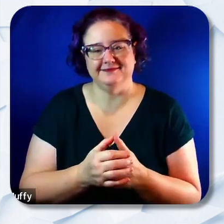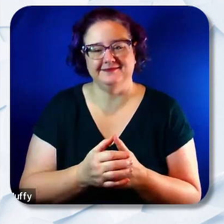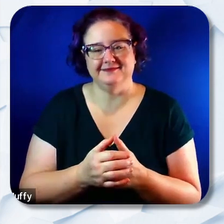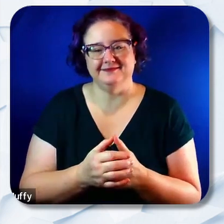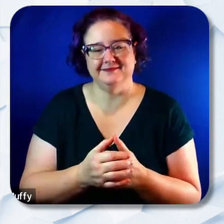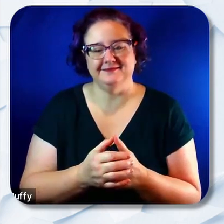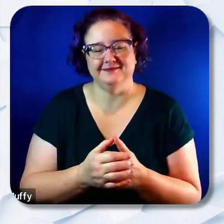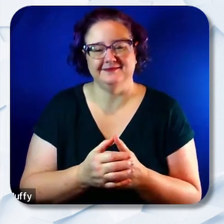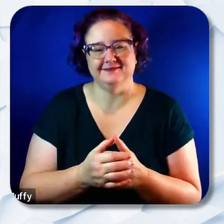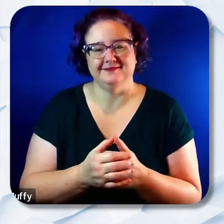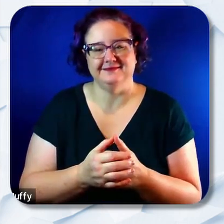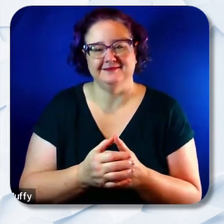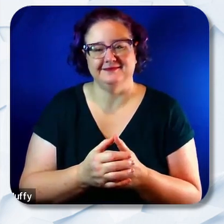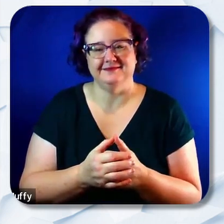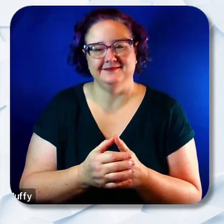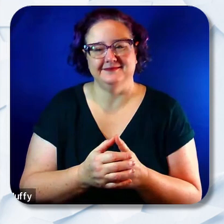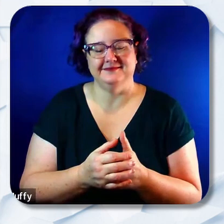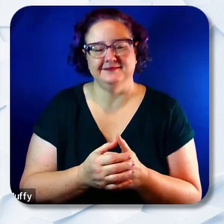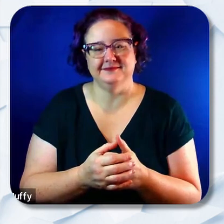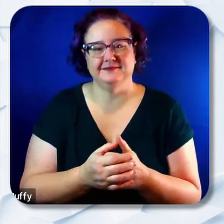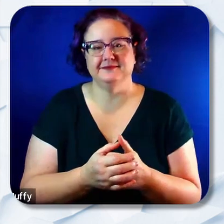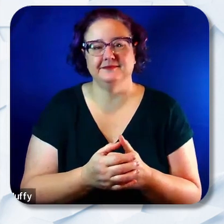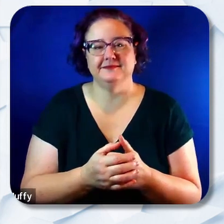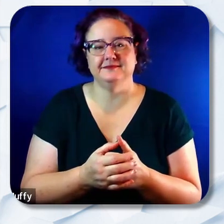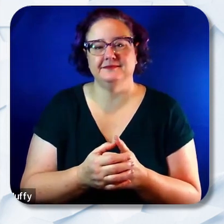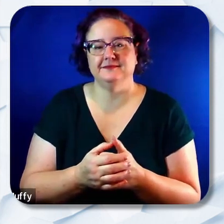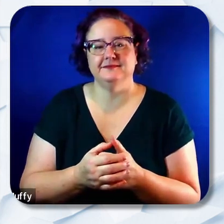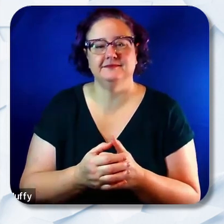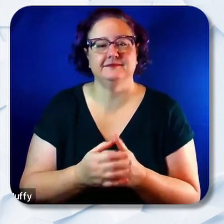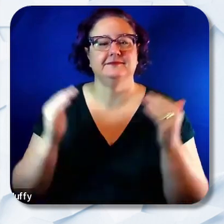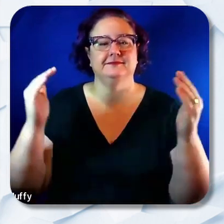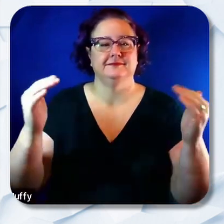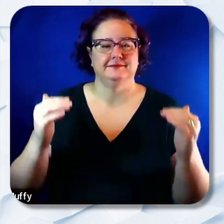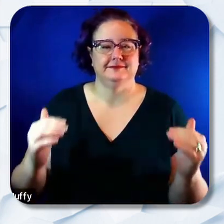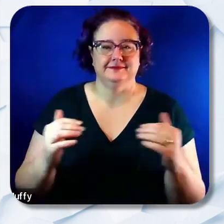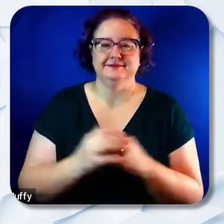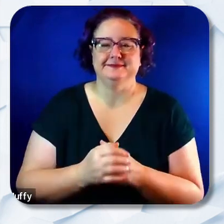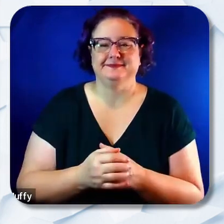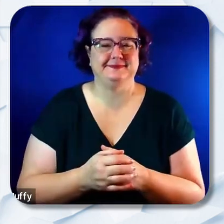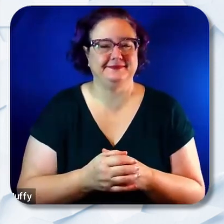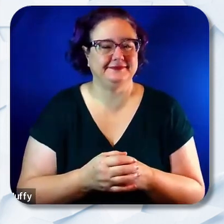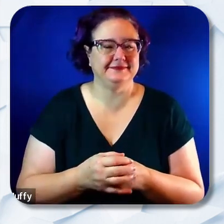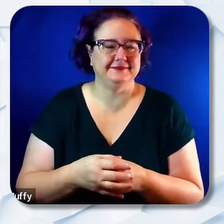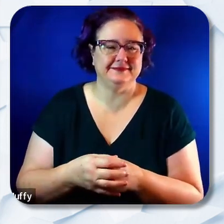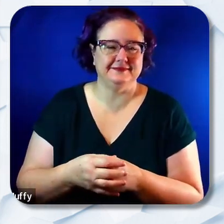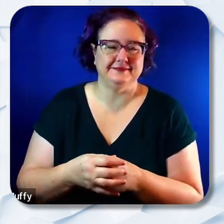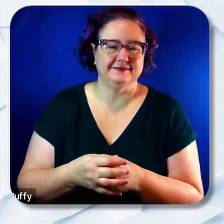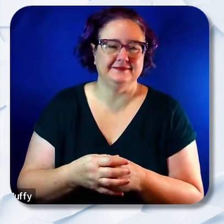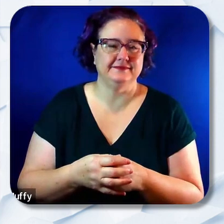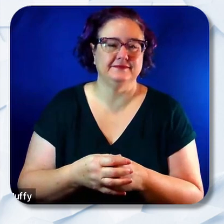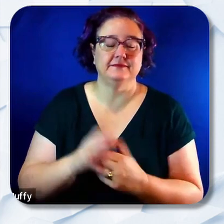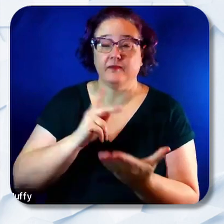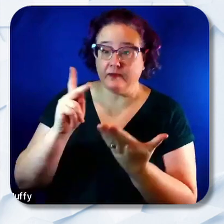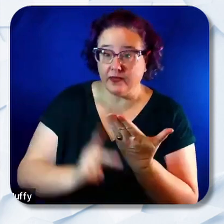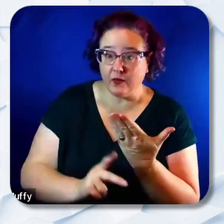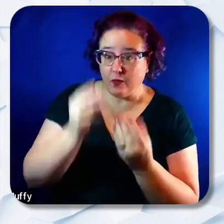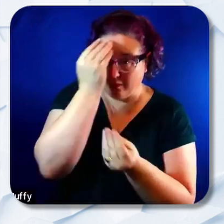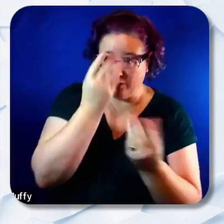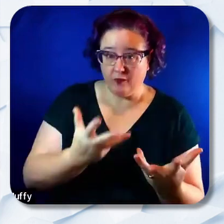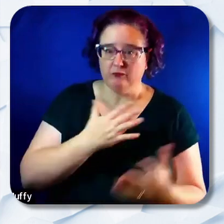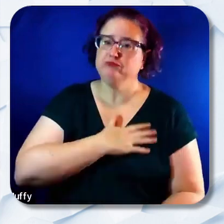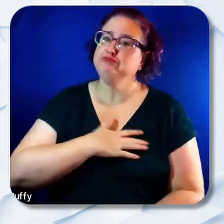For program information, please feel free to contact